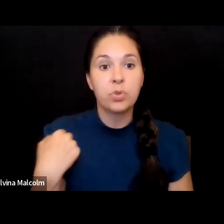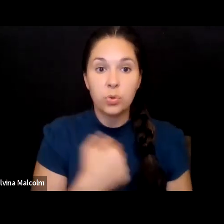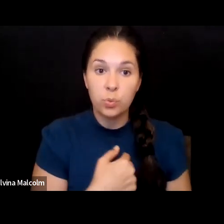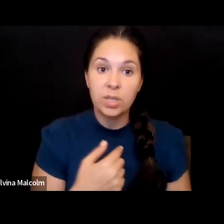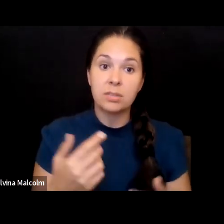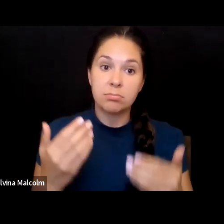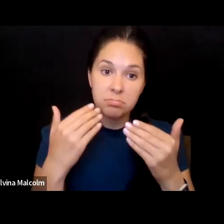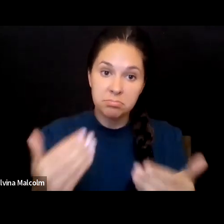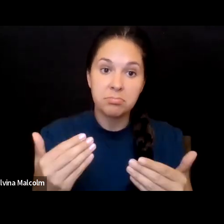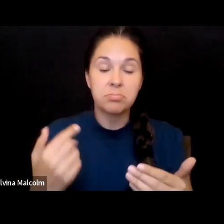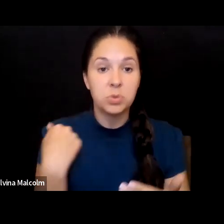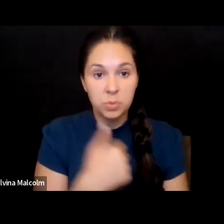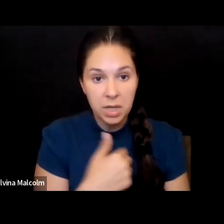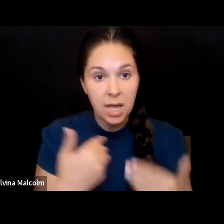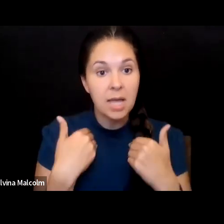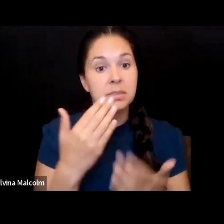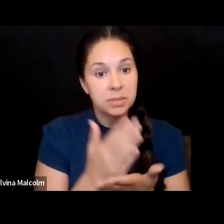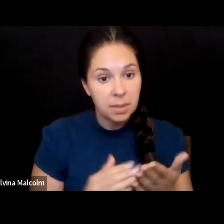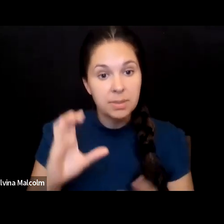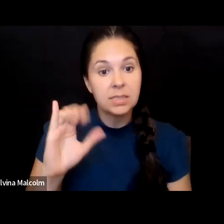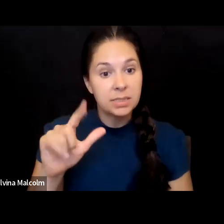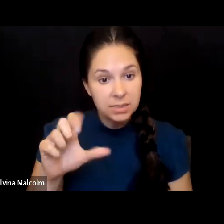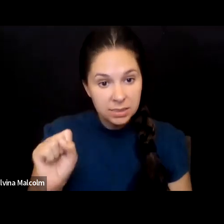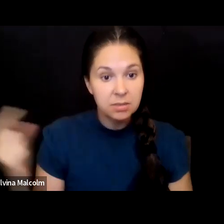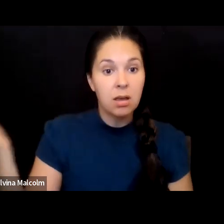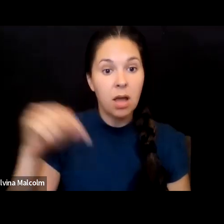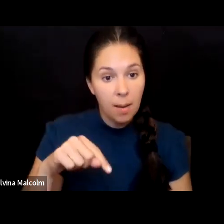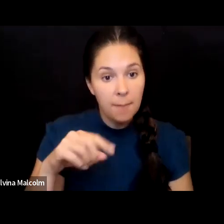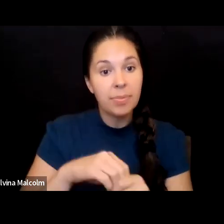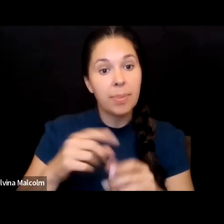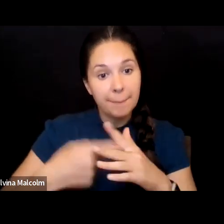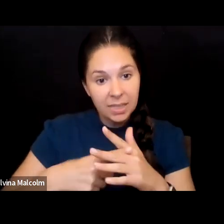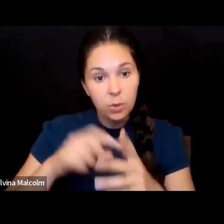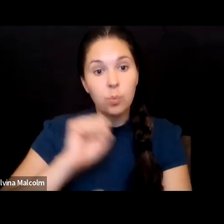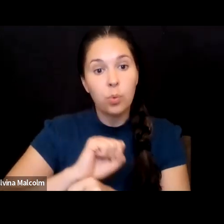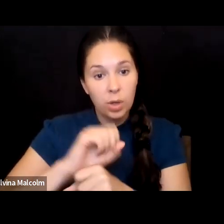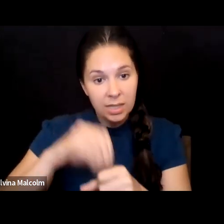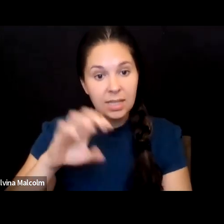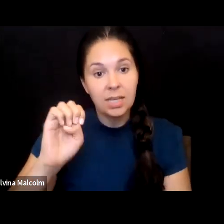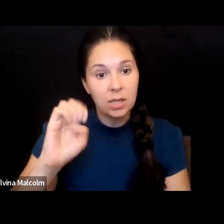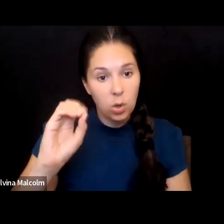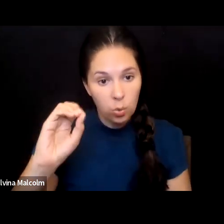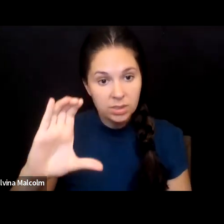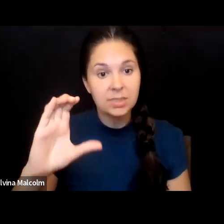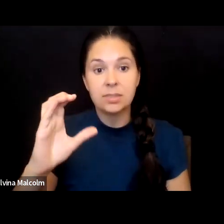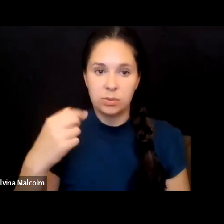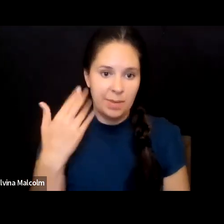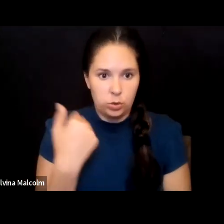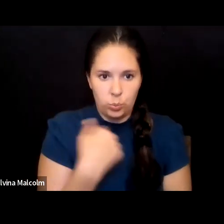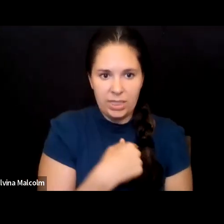CILs can do that for them. So we're in the EOC during this time. So we went